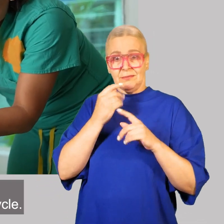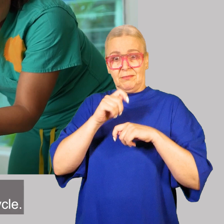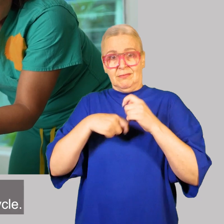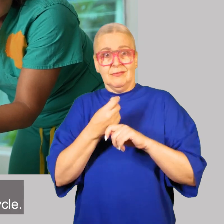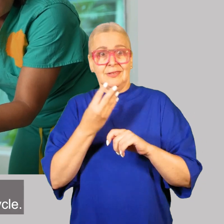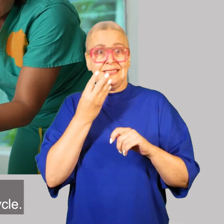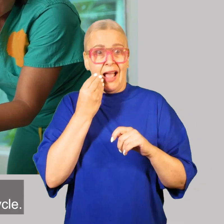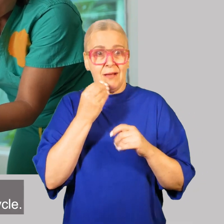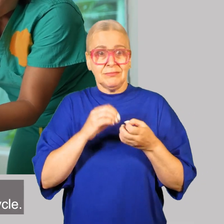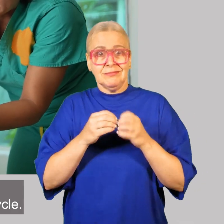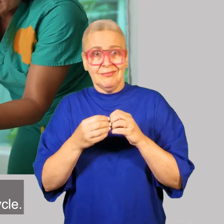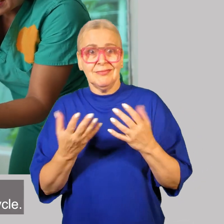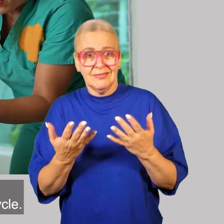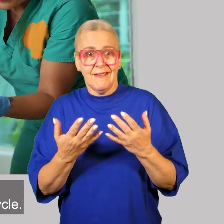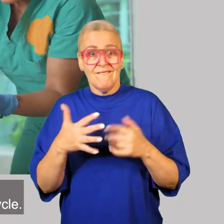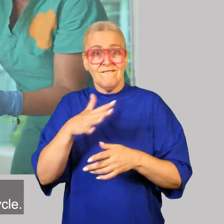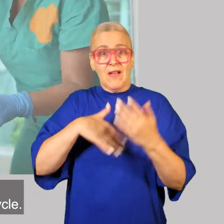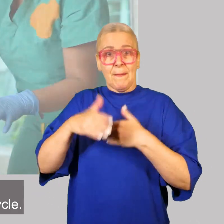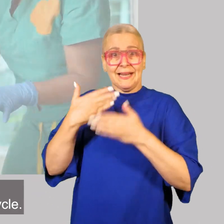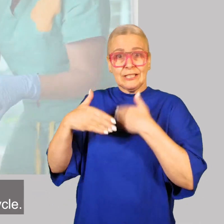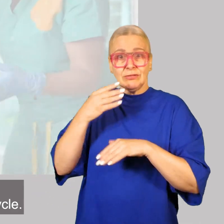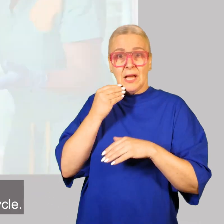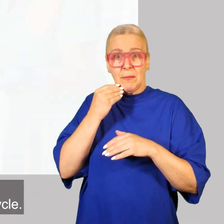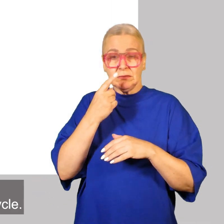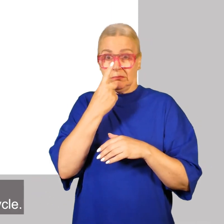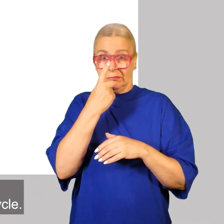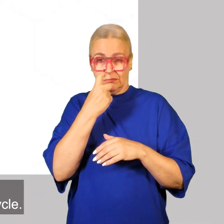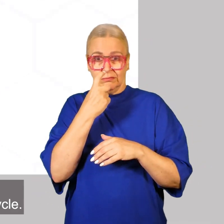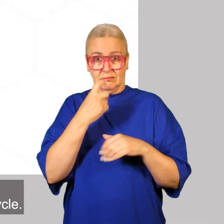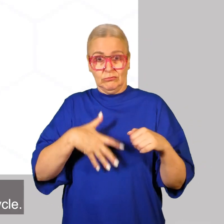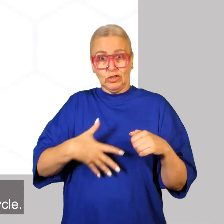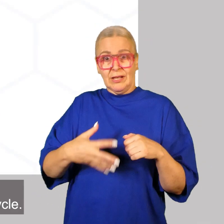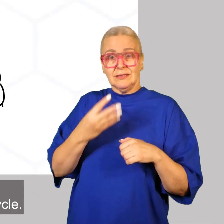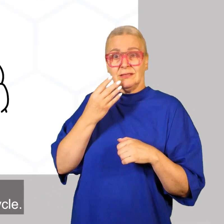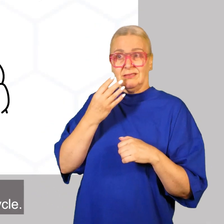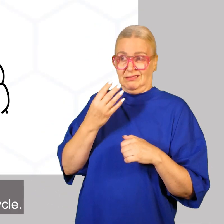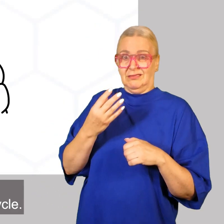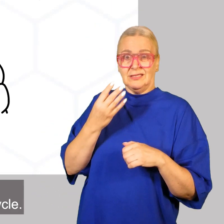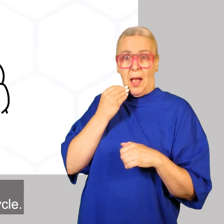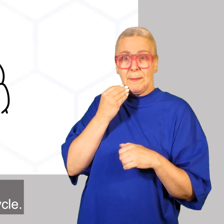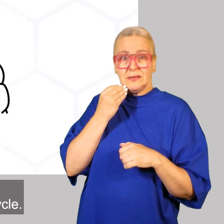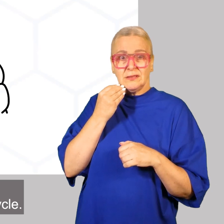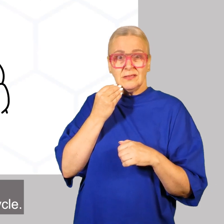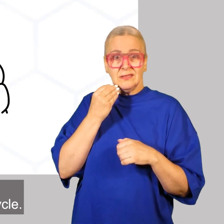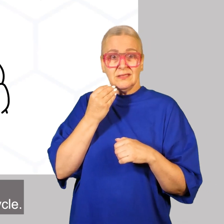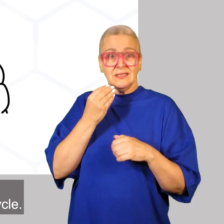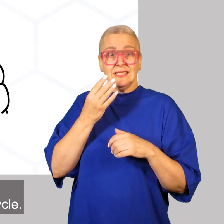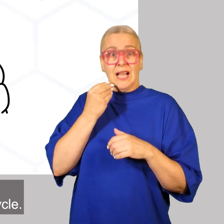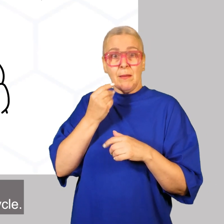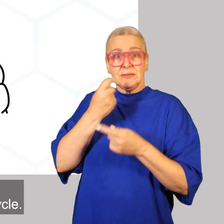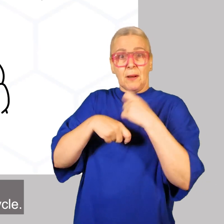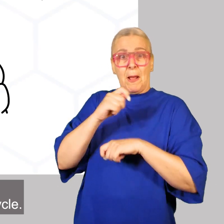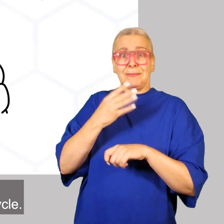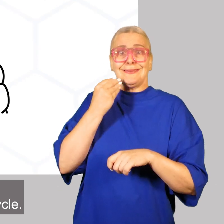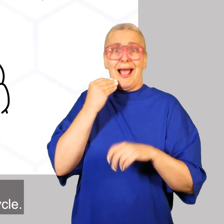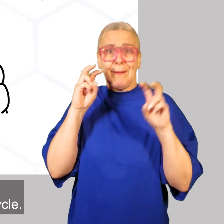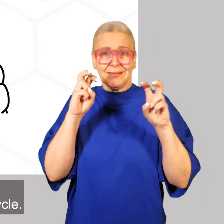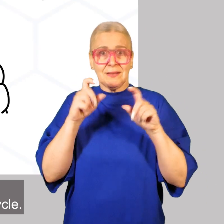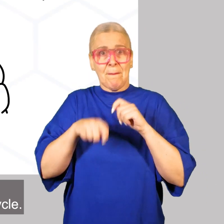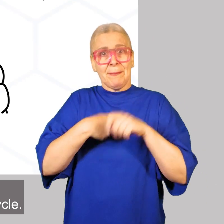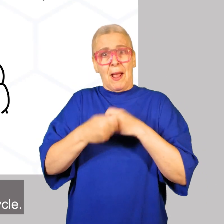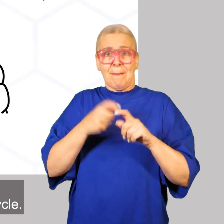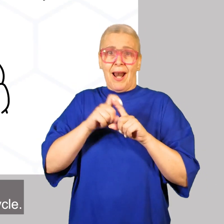gestational diabetes field that diabetes begets diabetes as part of a vicious intergenerational cycle.